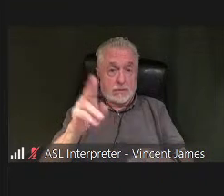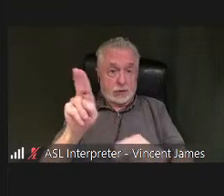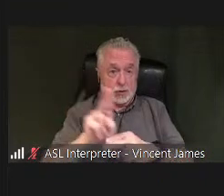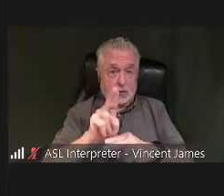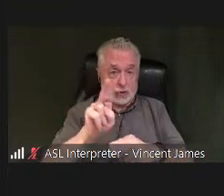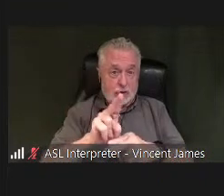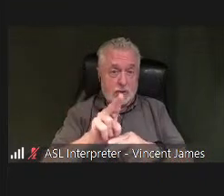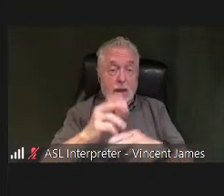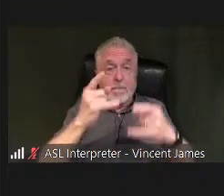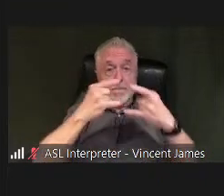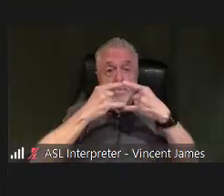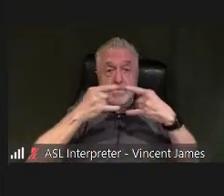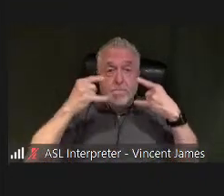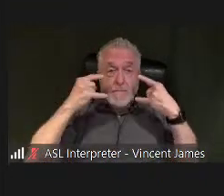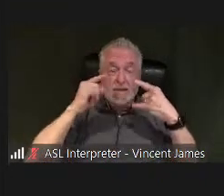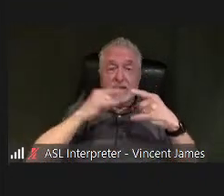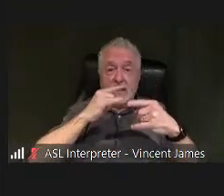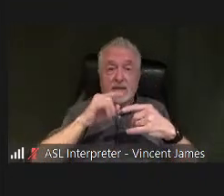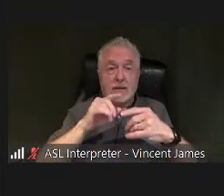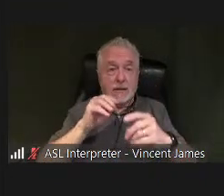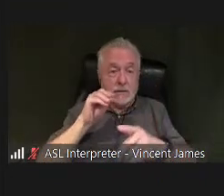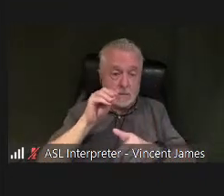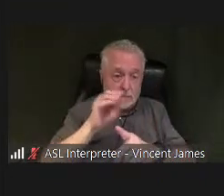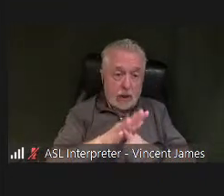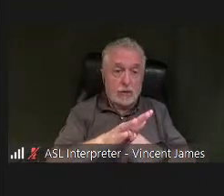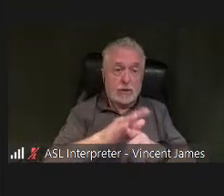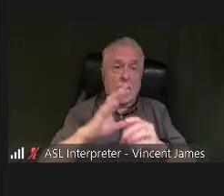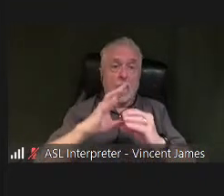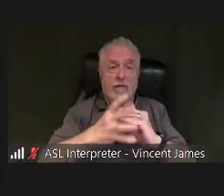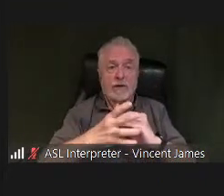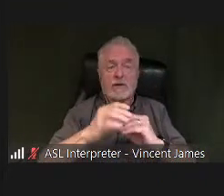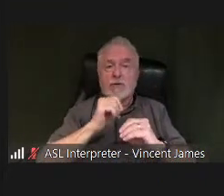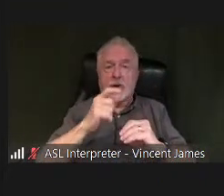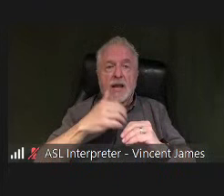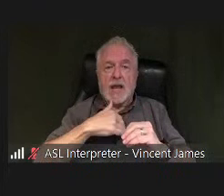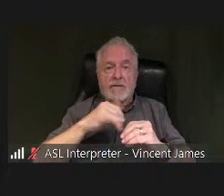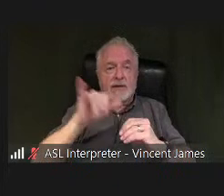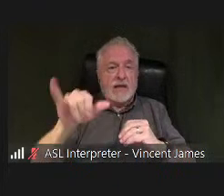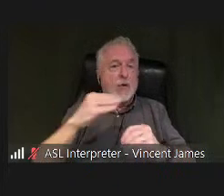mask of the kids that are exposed to covid don't have to stay at home.